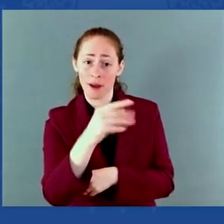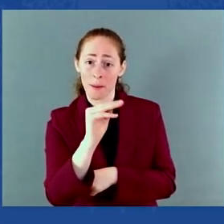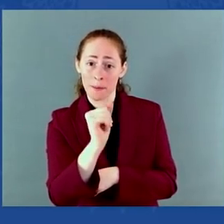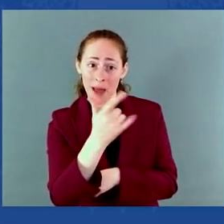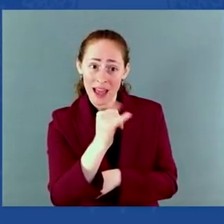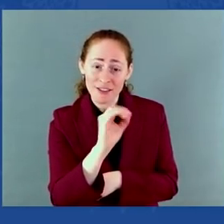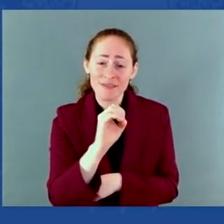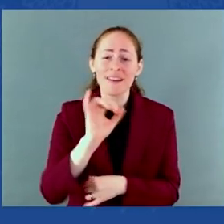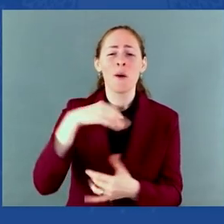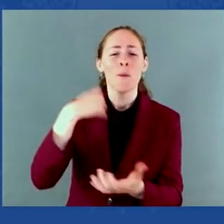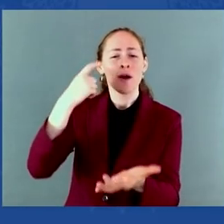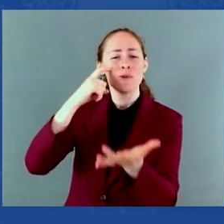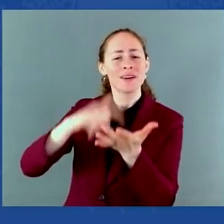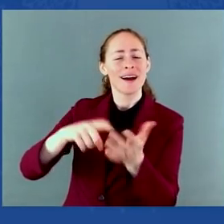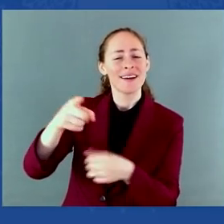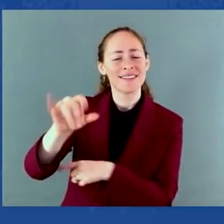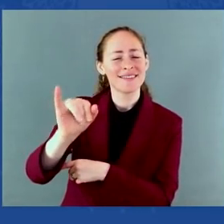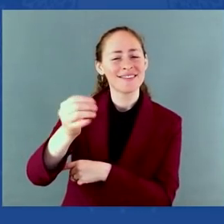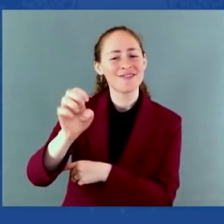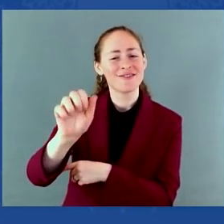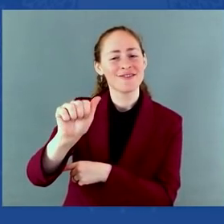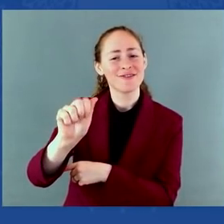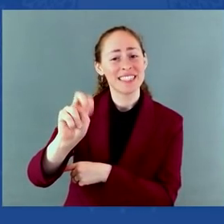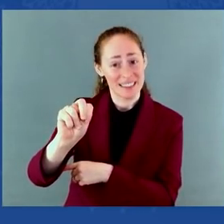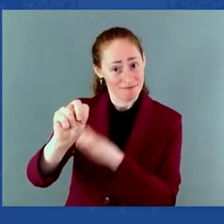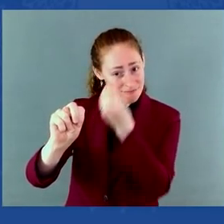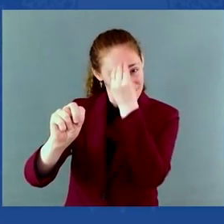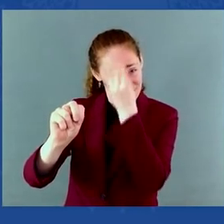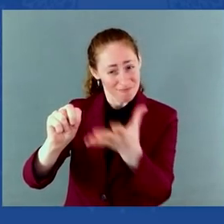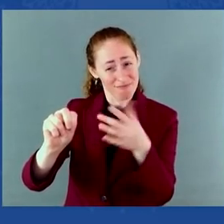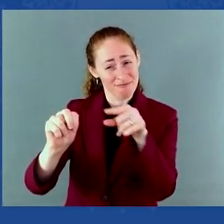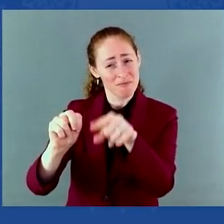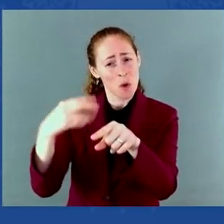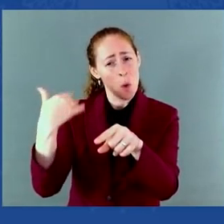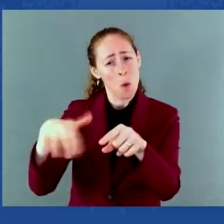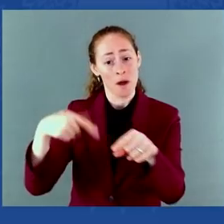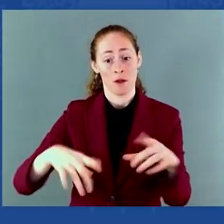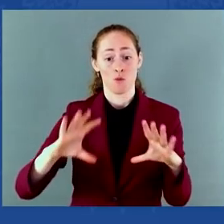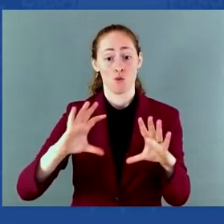but you were the key member of this bipartisan group of senators that negotiated the infrastructure deal.